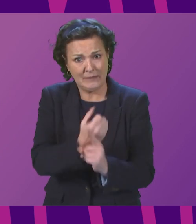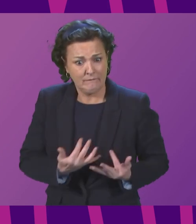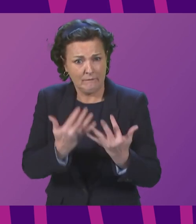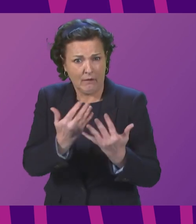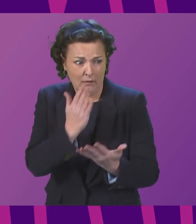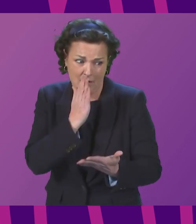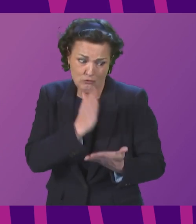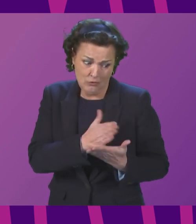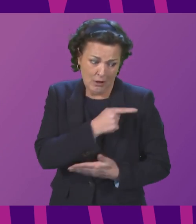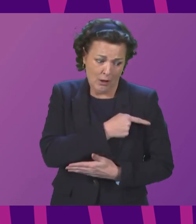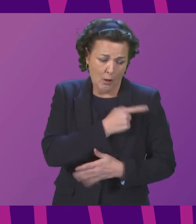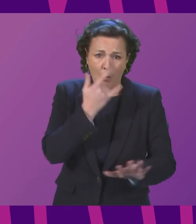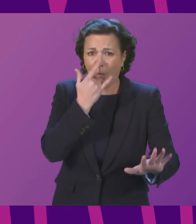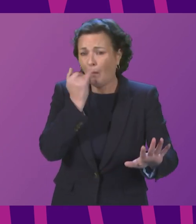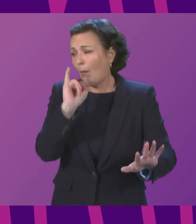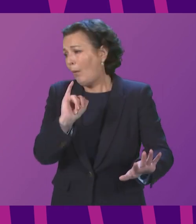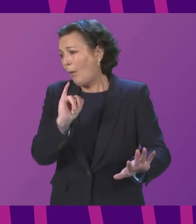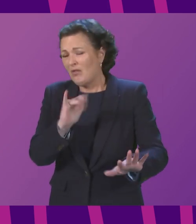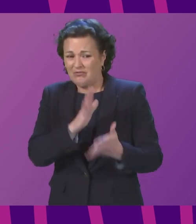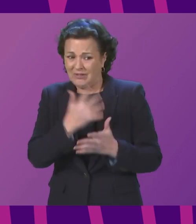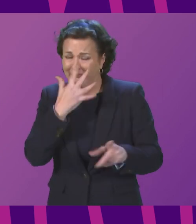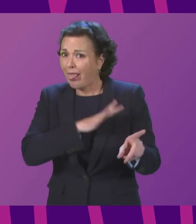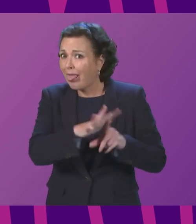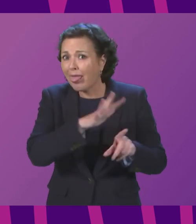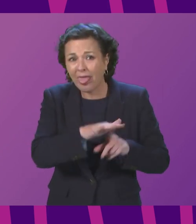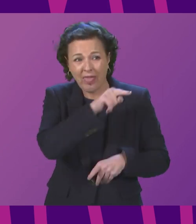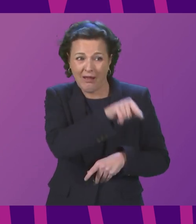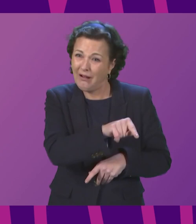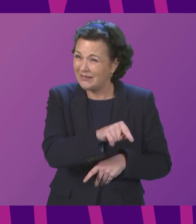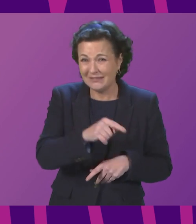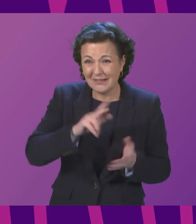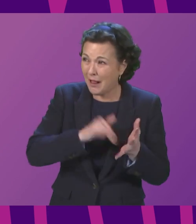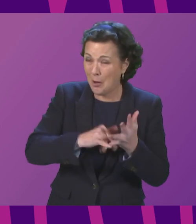made a mockery of Nicola Sturgeon’s promise that education would be her top priority.